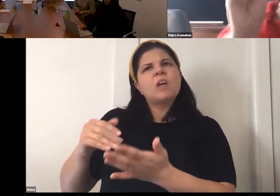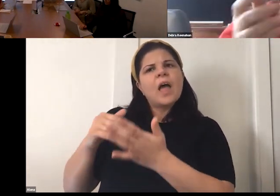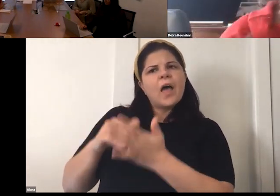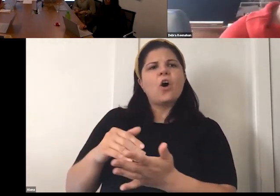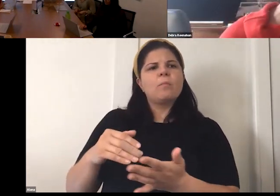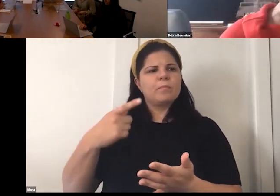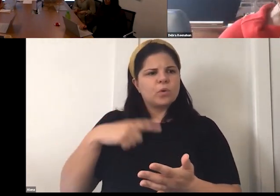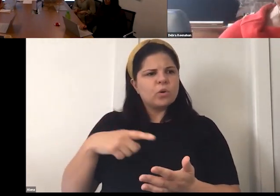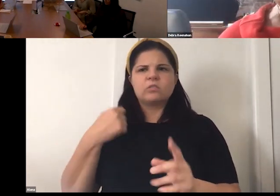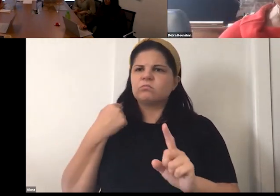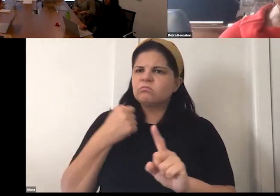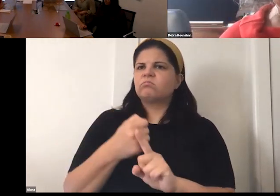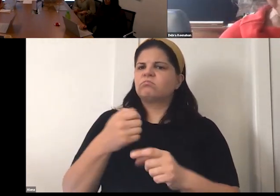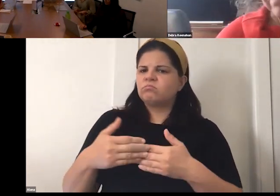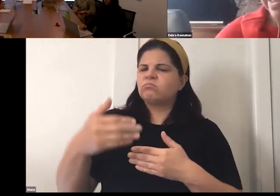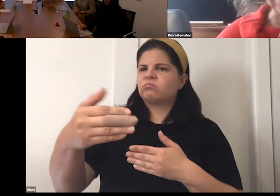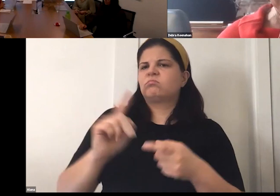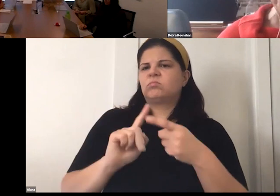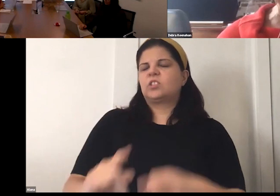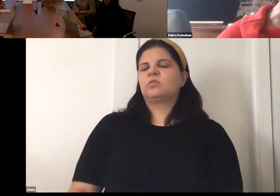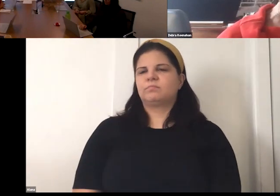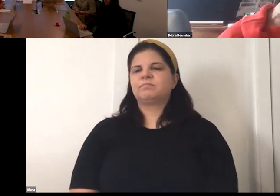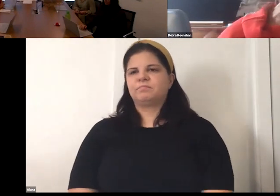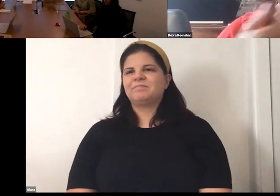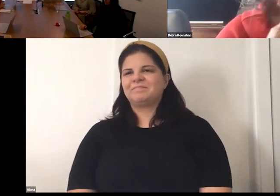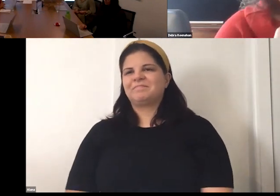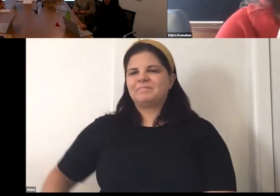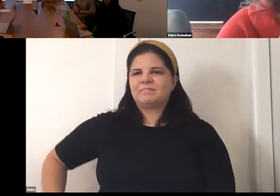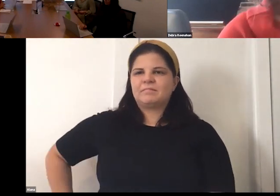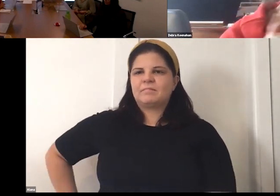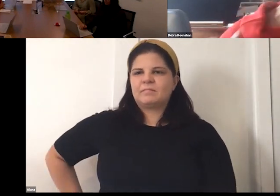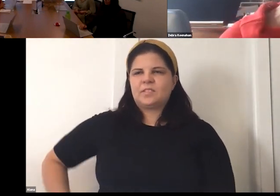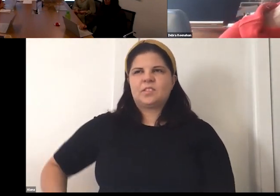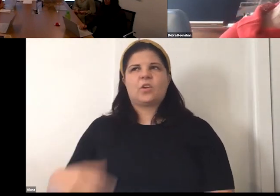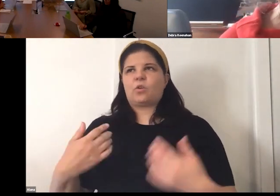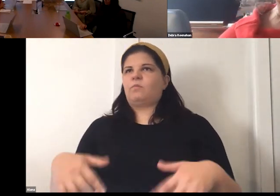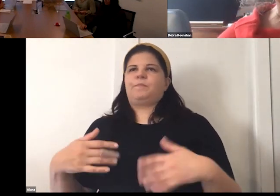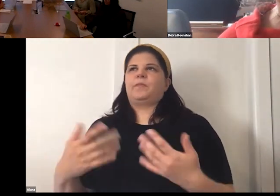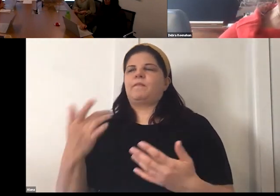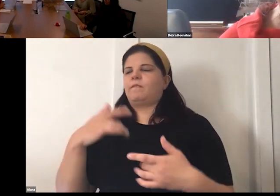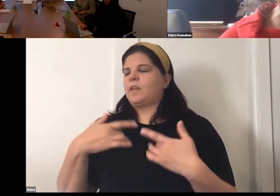So, yes, it's been - it's been priceless for me.